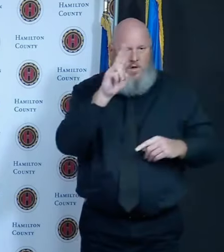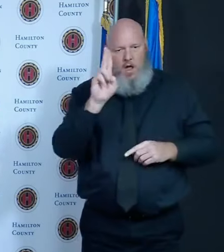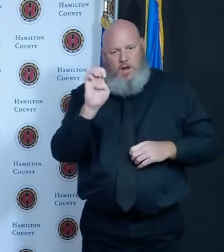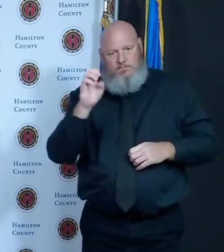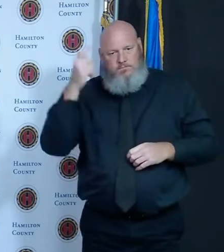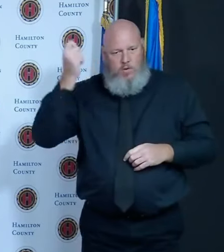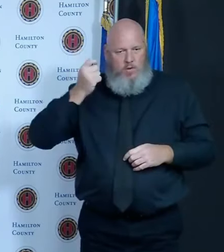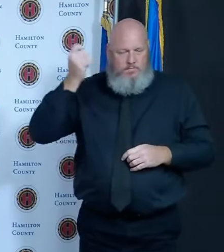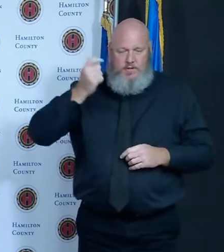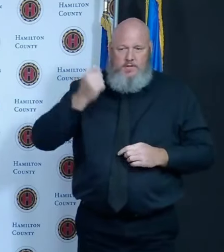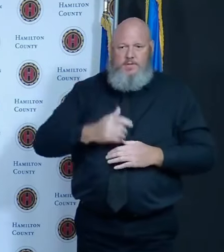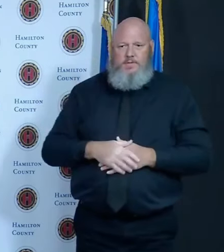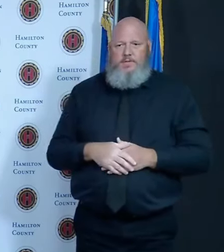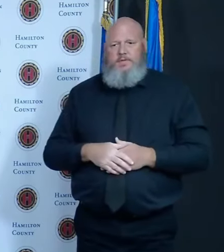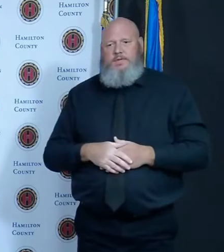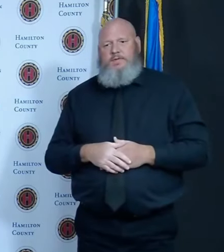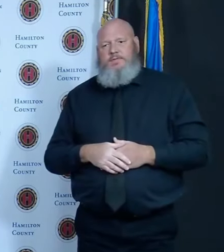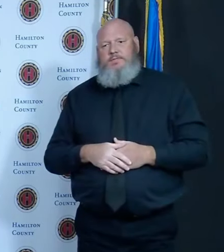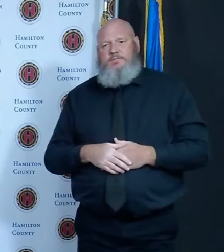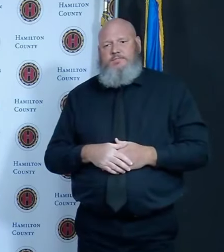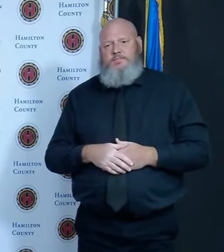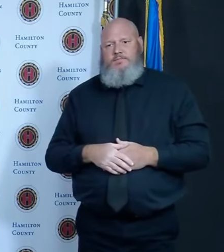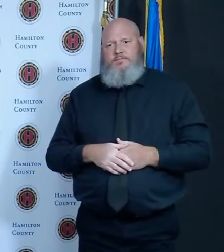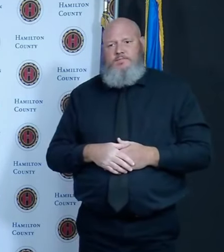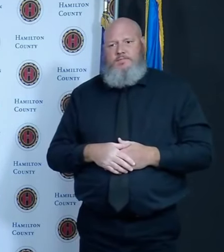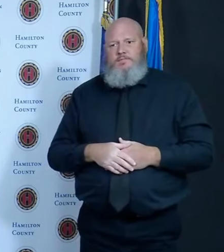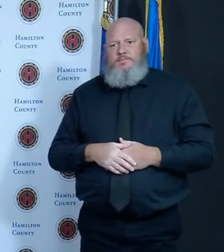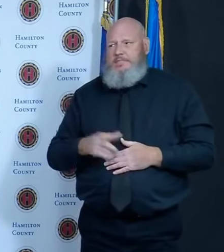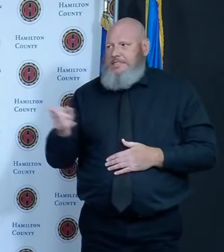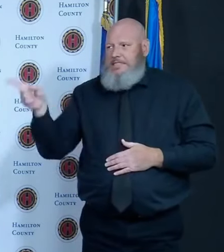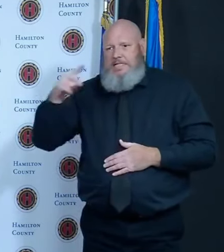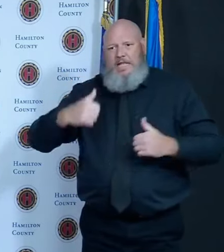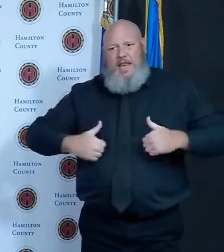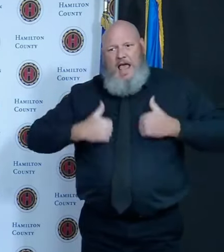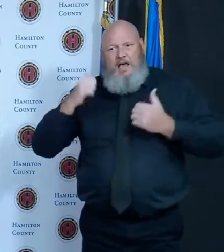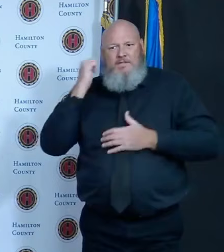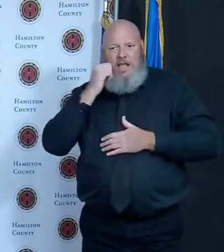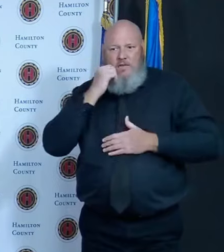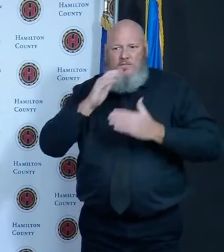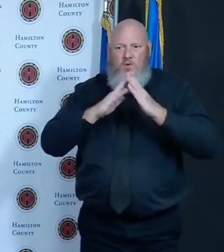the lifeblood of our communities and so the the imperative that we figure